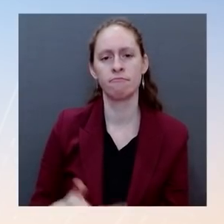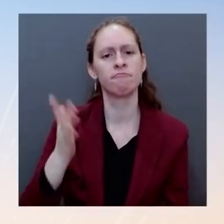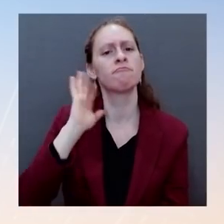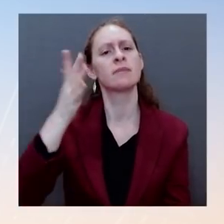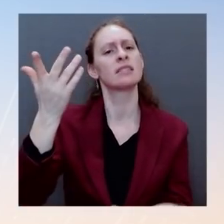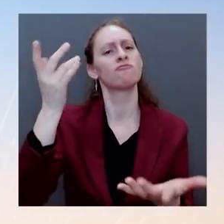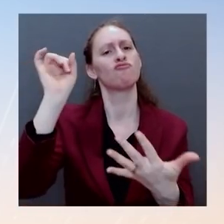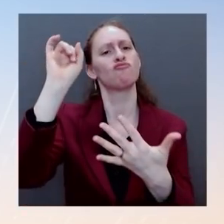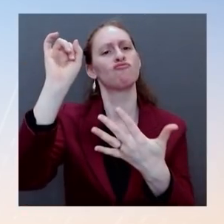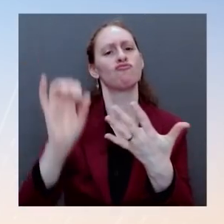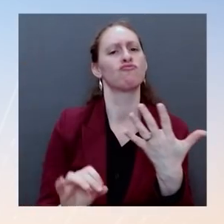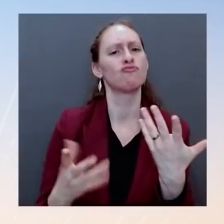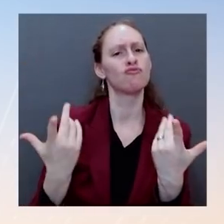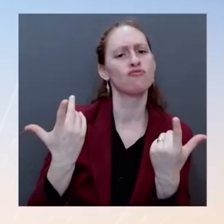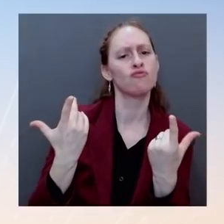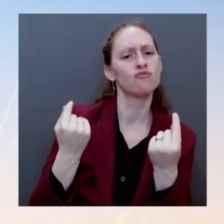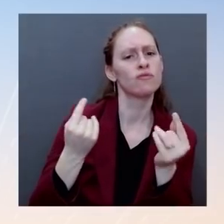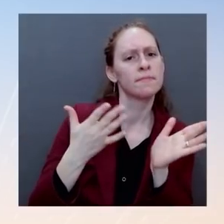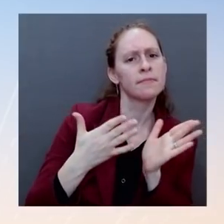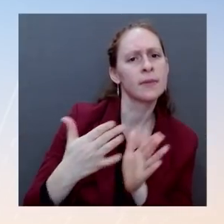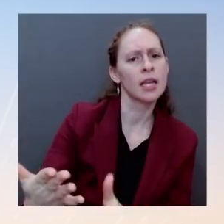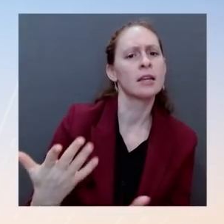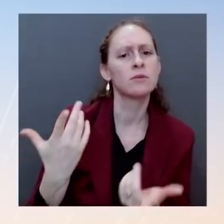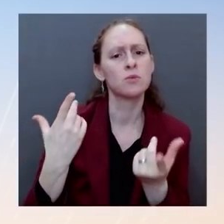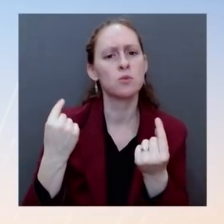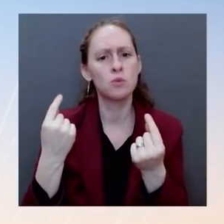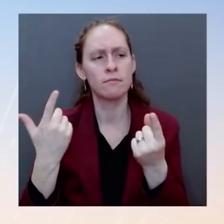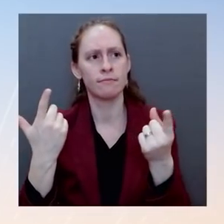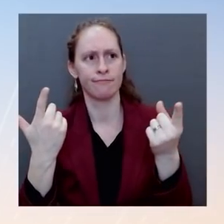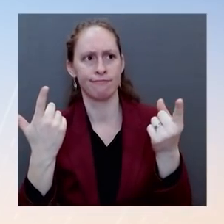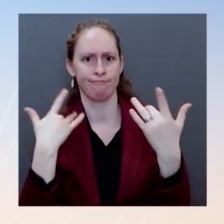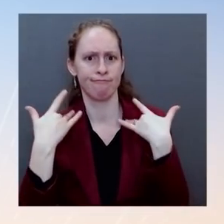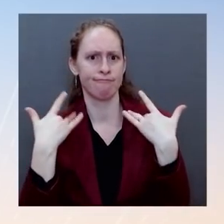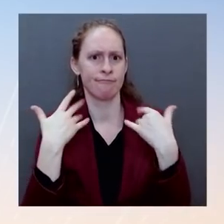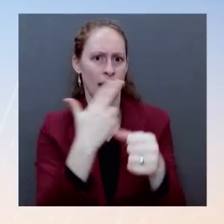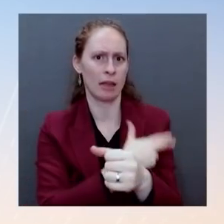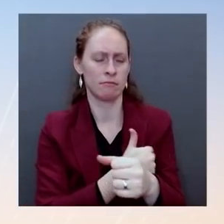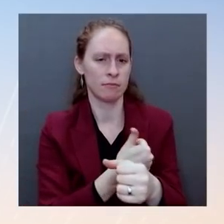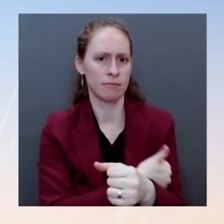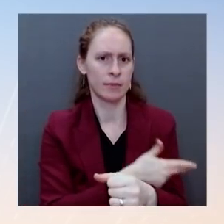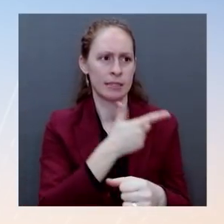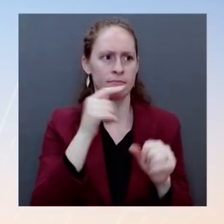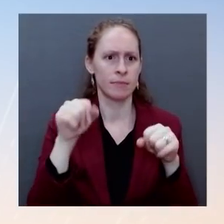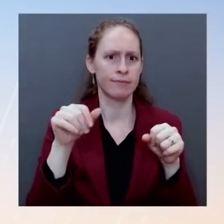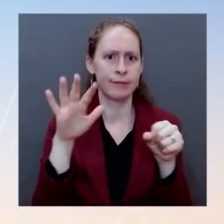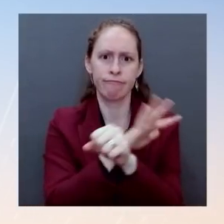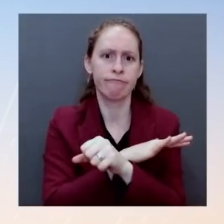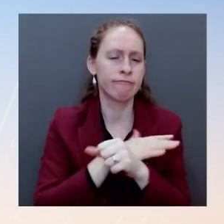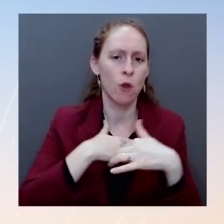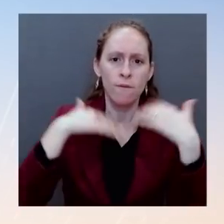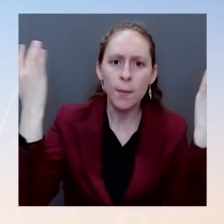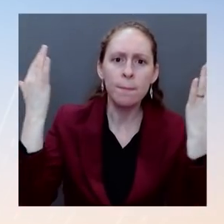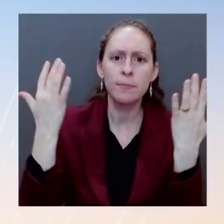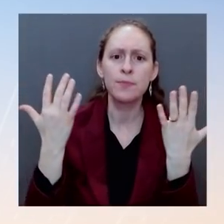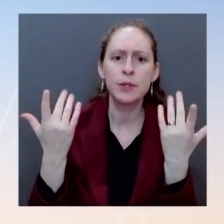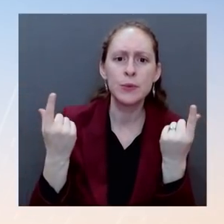as we've seen the surge in Omicron in recent weeks. To date -- and he'll talk more about this tomorrow and build on it, is my point here.